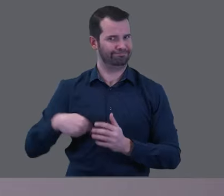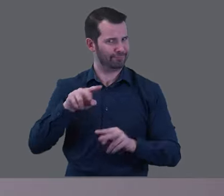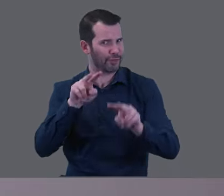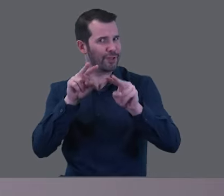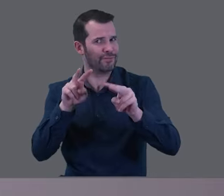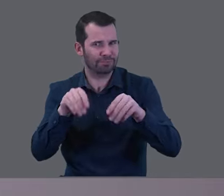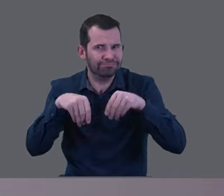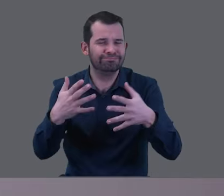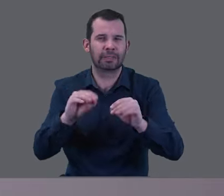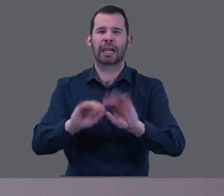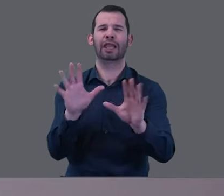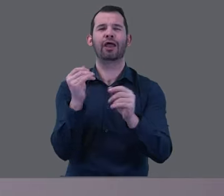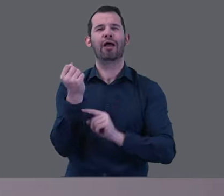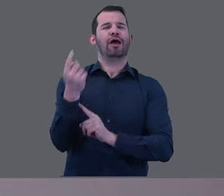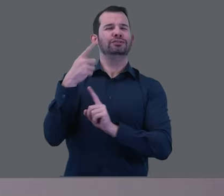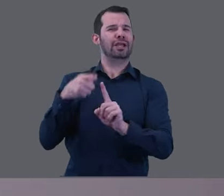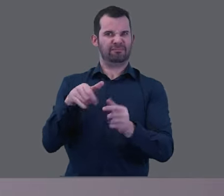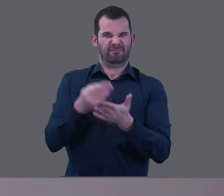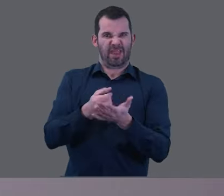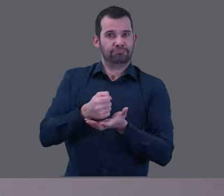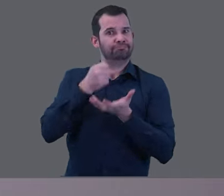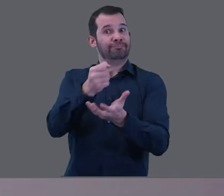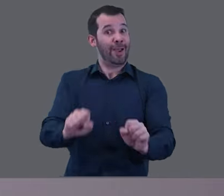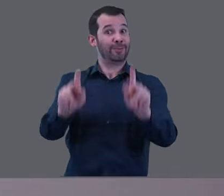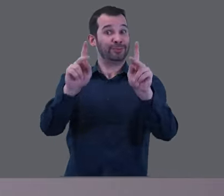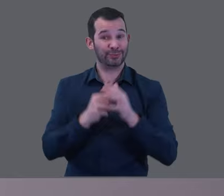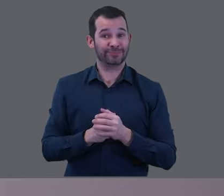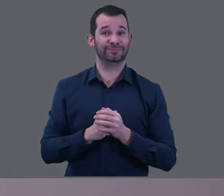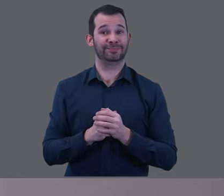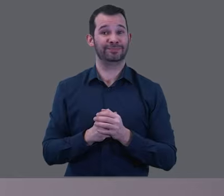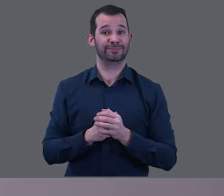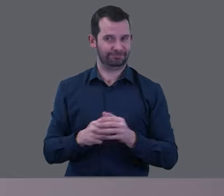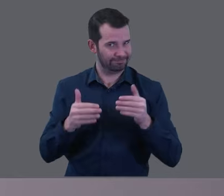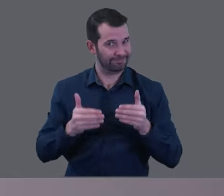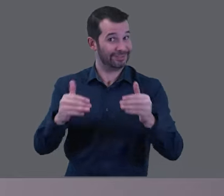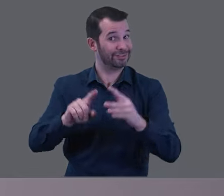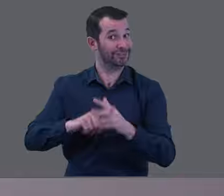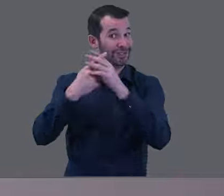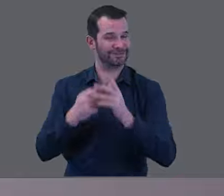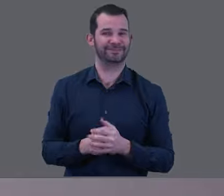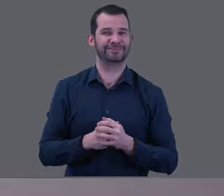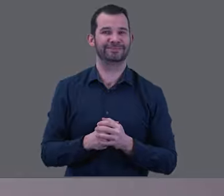We’re looking forward to giving you a clear understanding of this funding opportunity. Let’s get started.